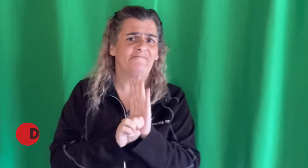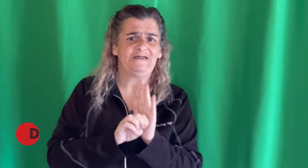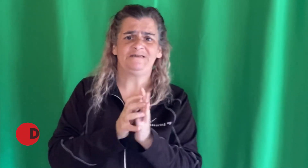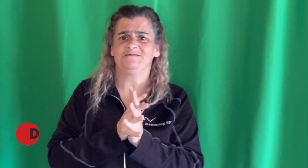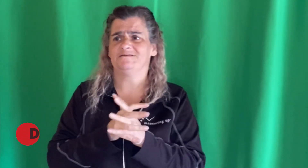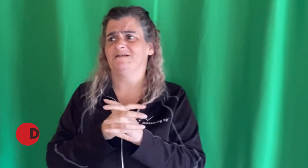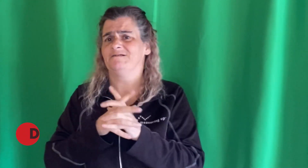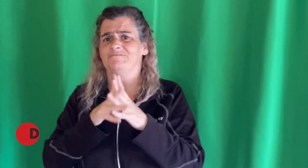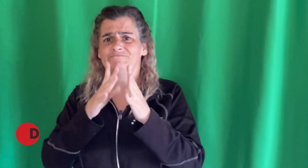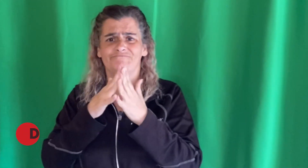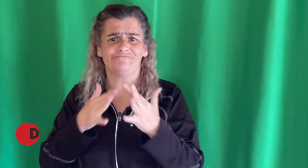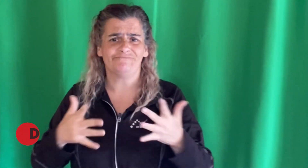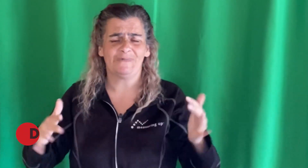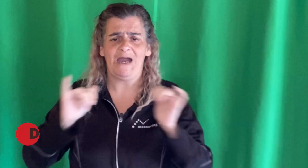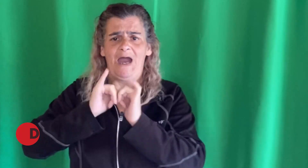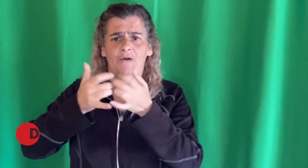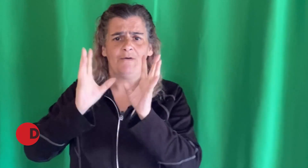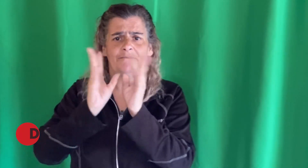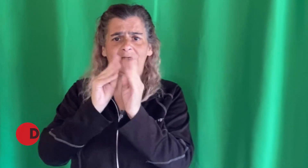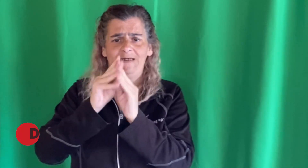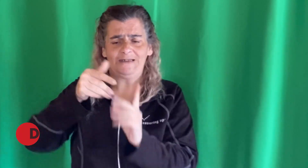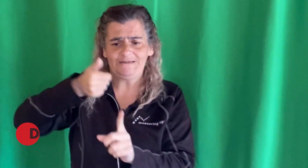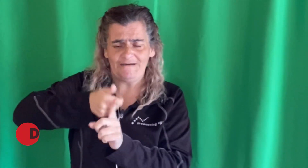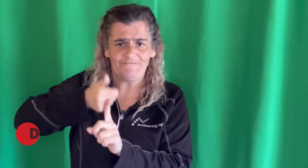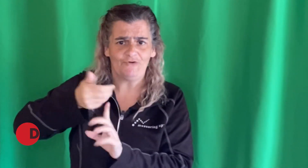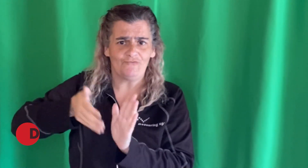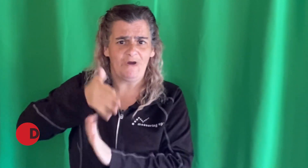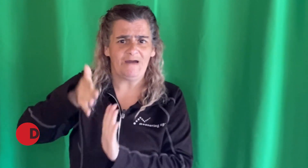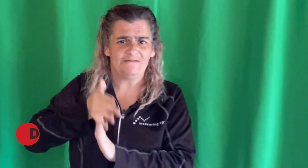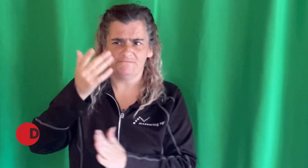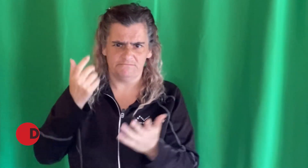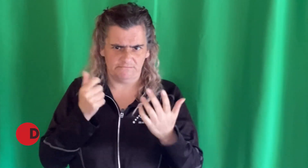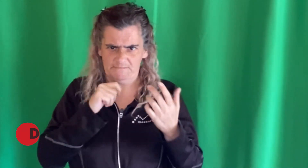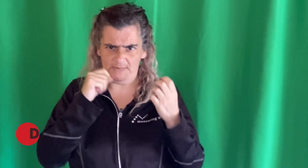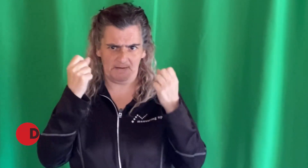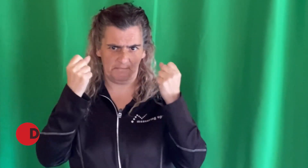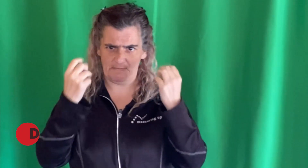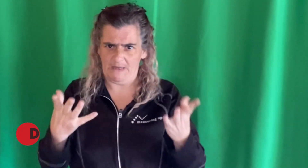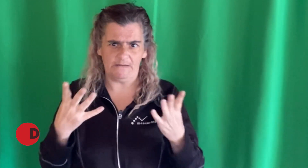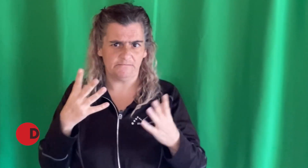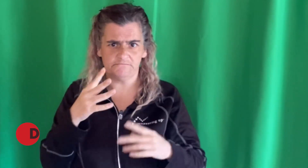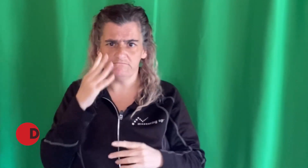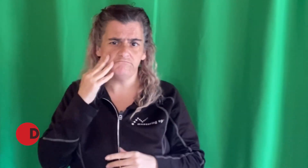how meetings run, there are not many people with these